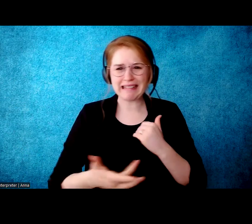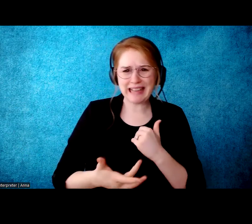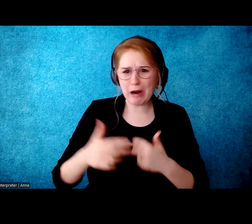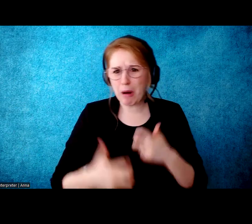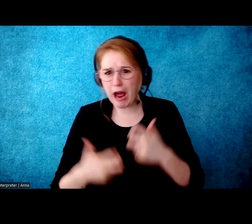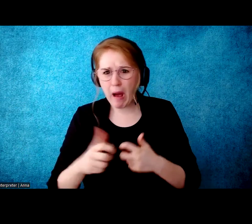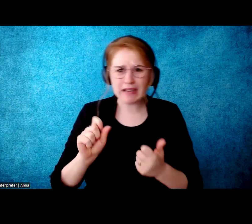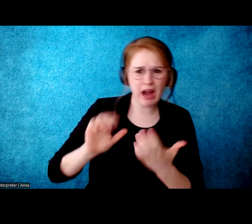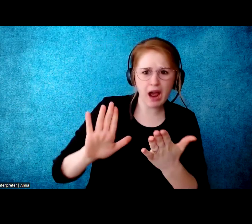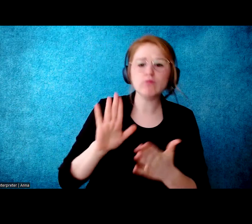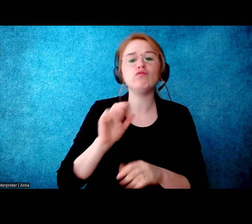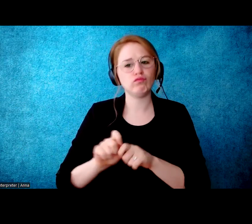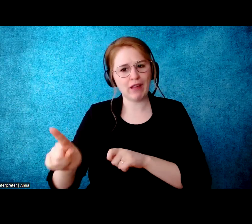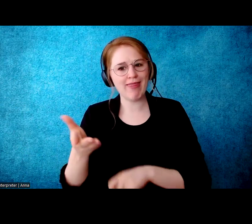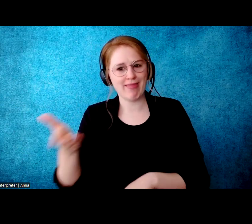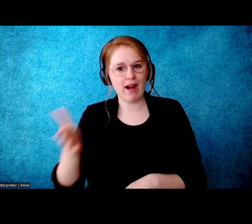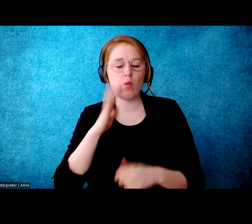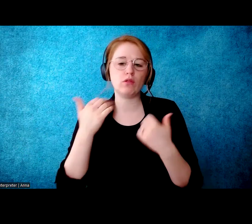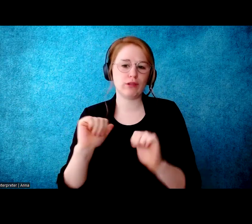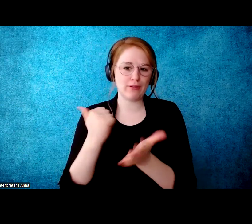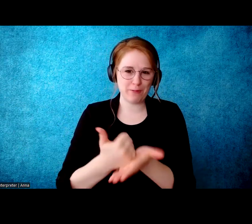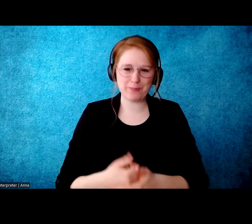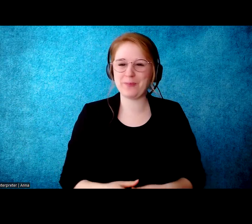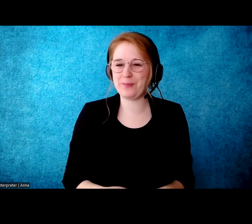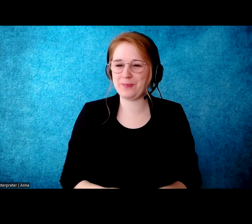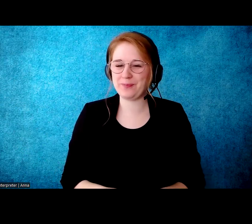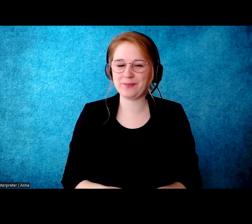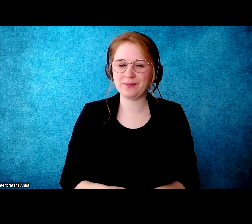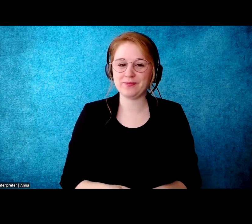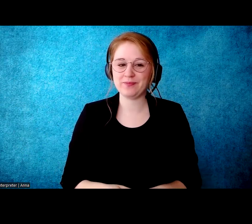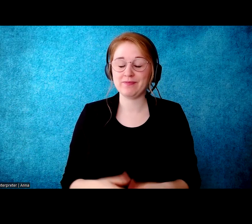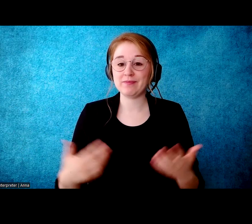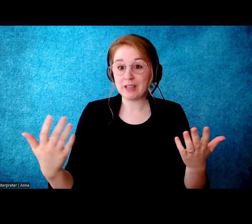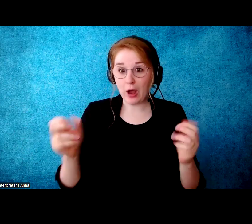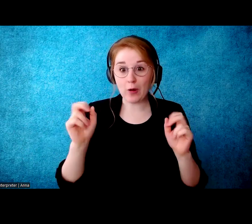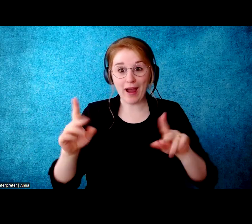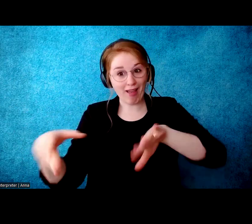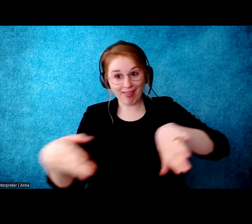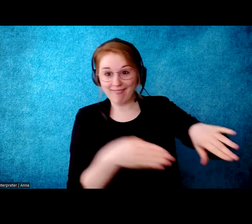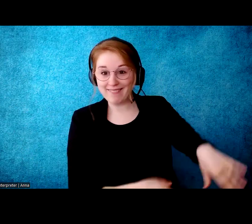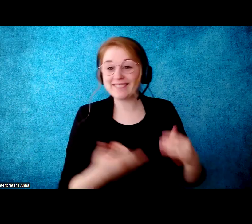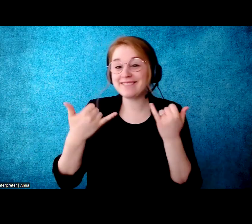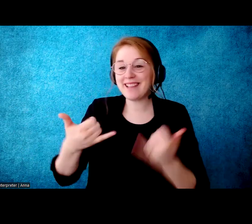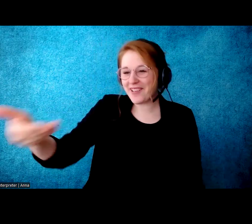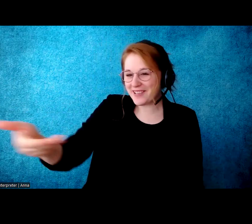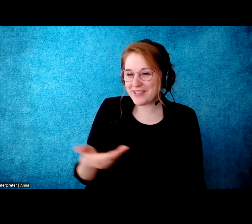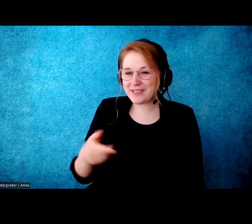addressed and we will do our best to be of assistance. With logistics out of the way, I'd like to introduce our presenters,